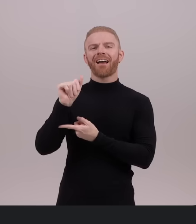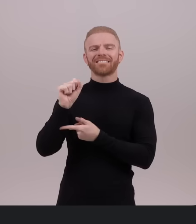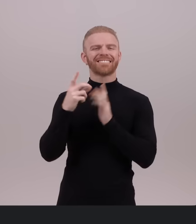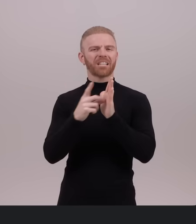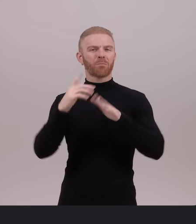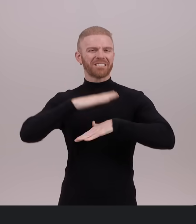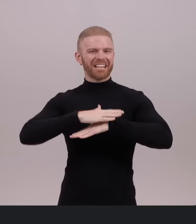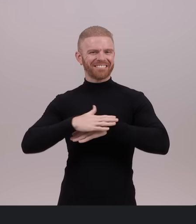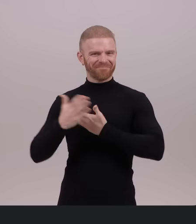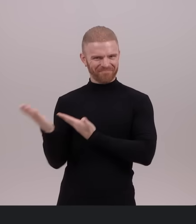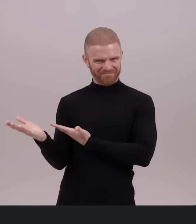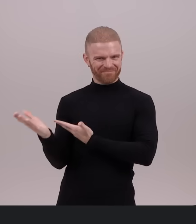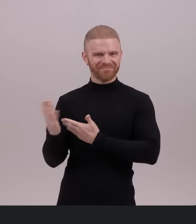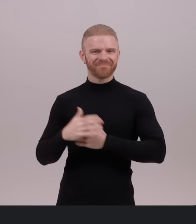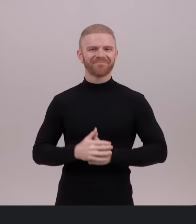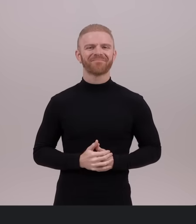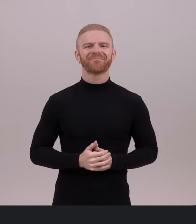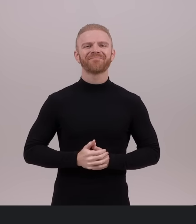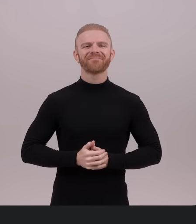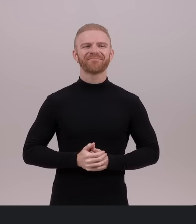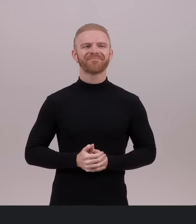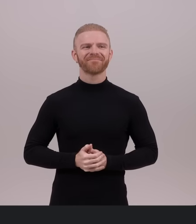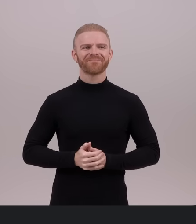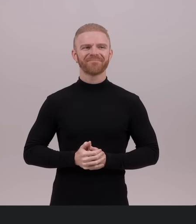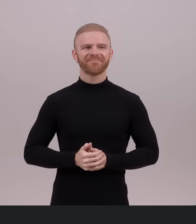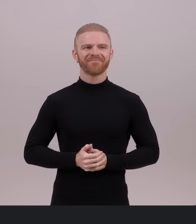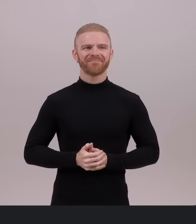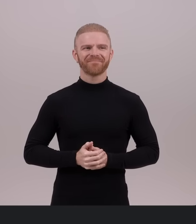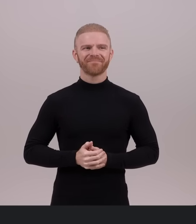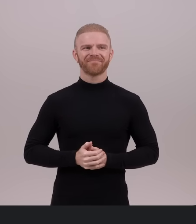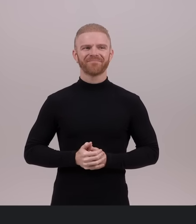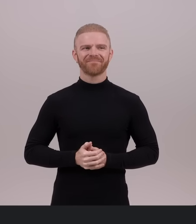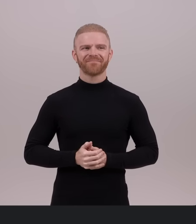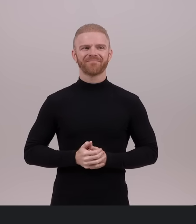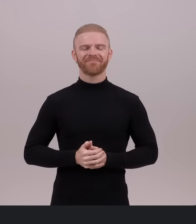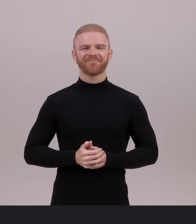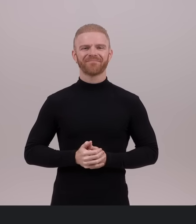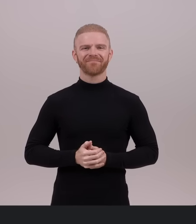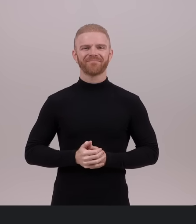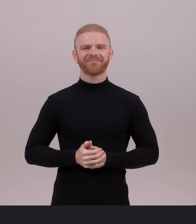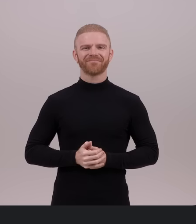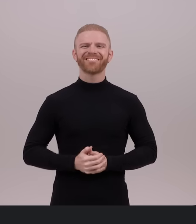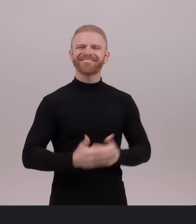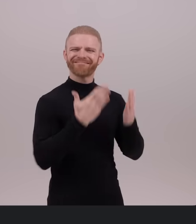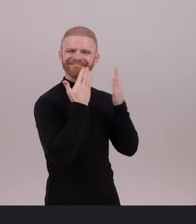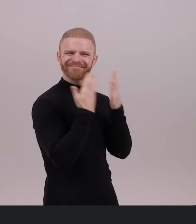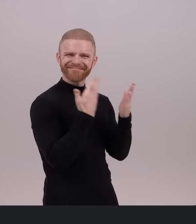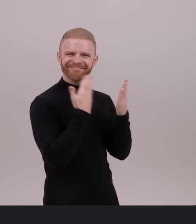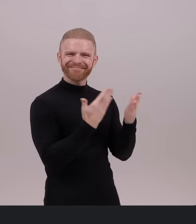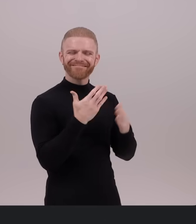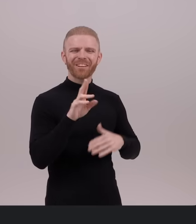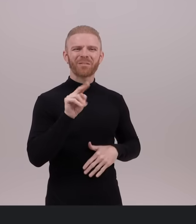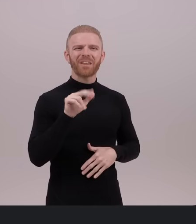Thanks, Una. Here is something I've been working